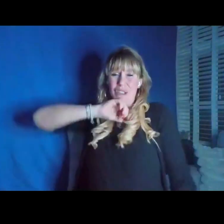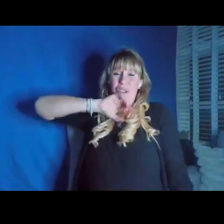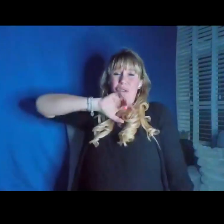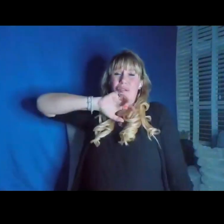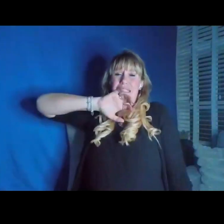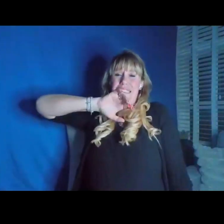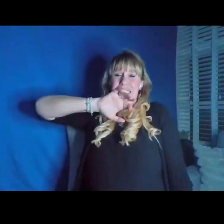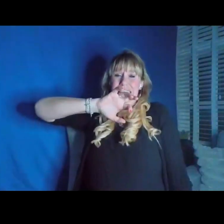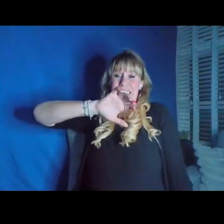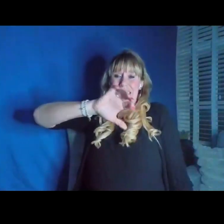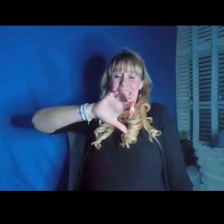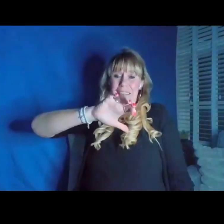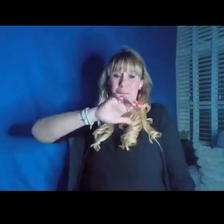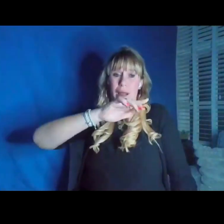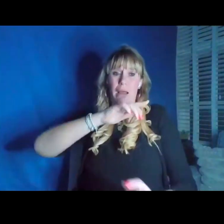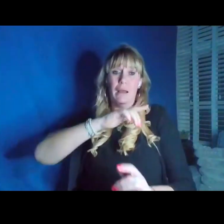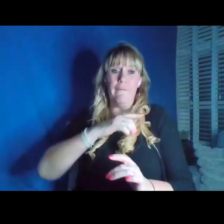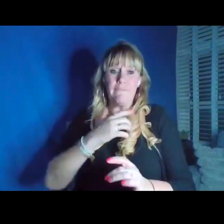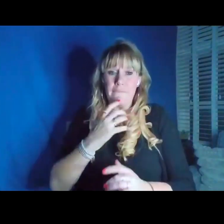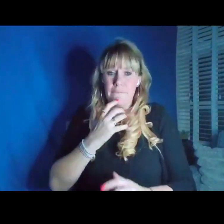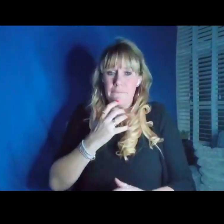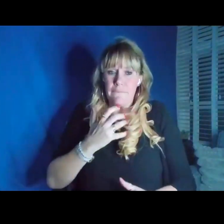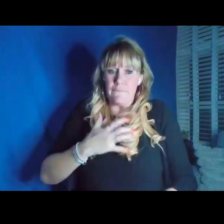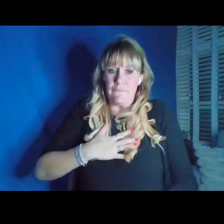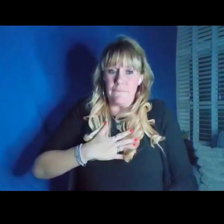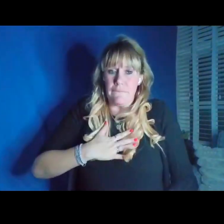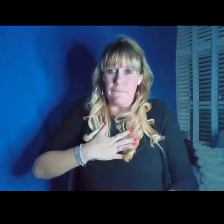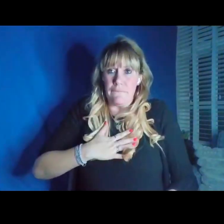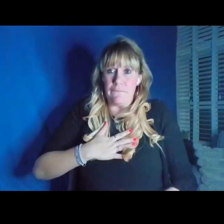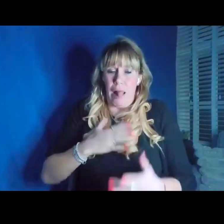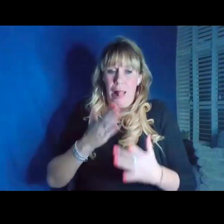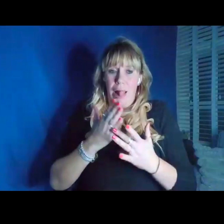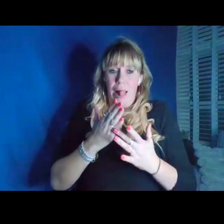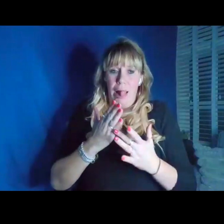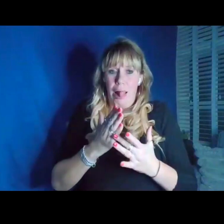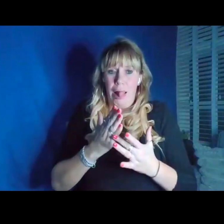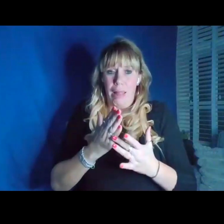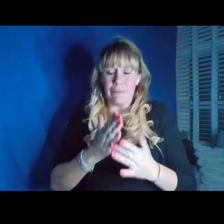high on that cusp and in between.